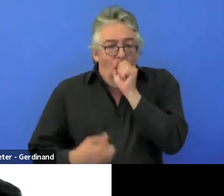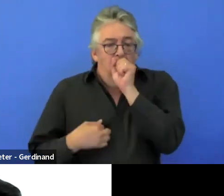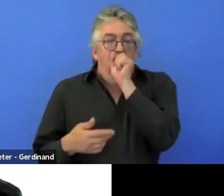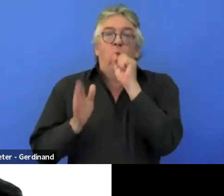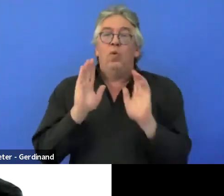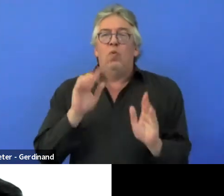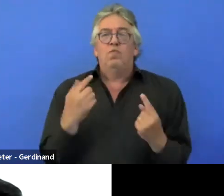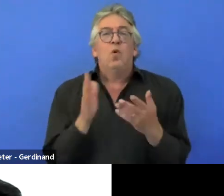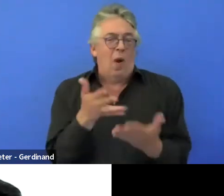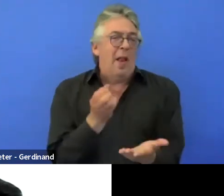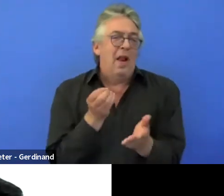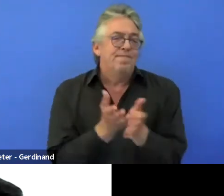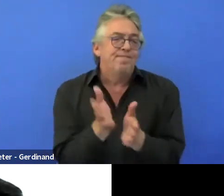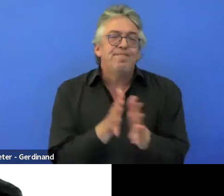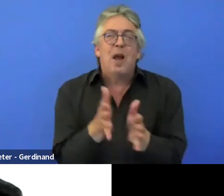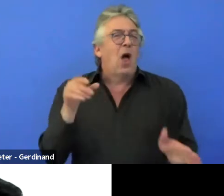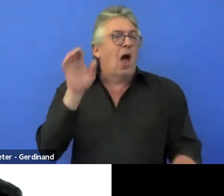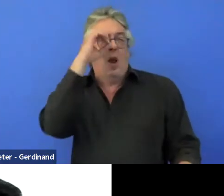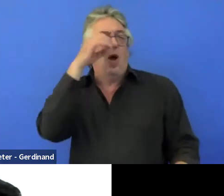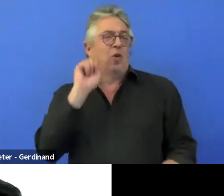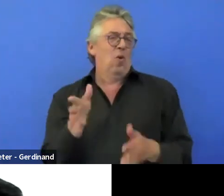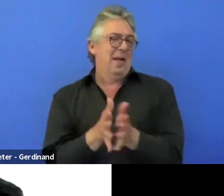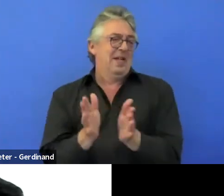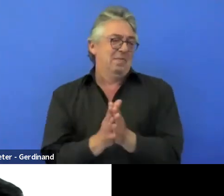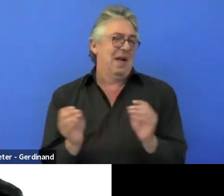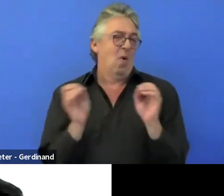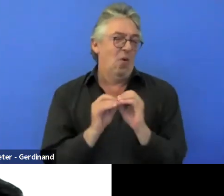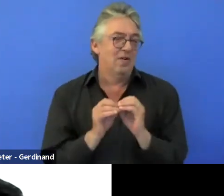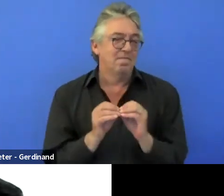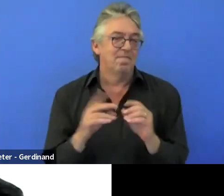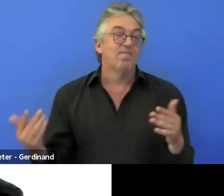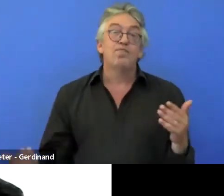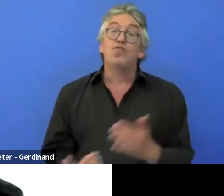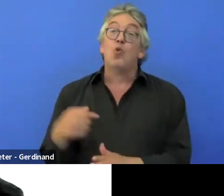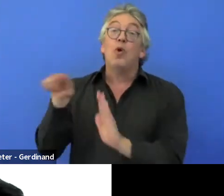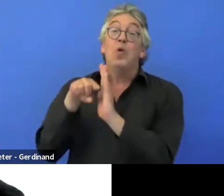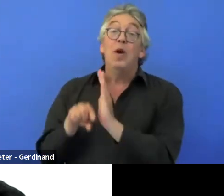and he will explain other aspects of the new regulation that might be relevant.